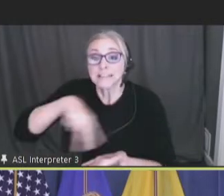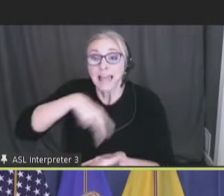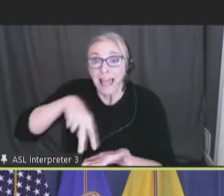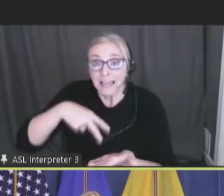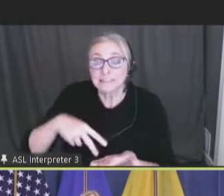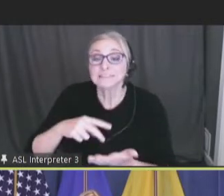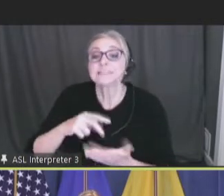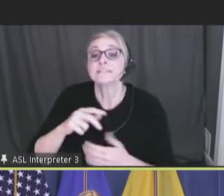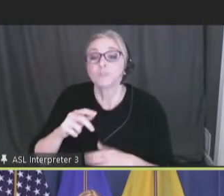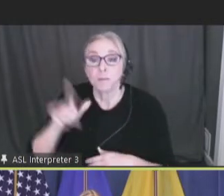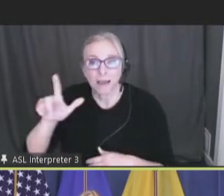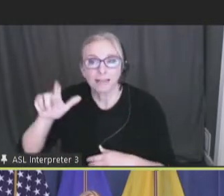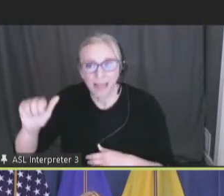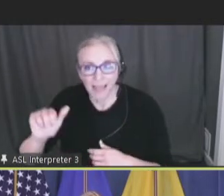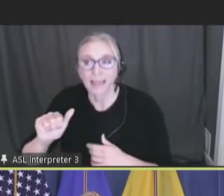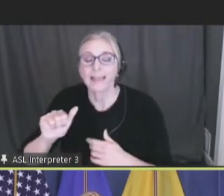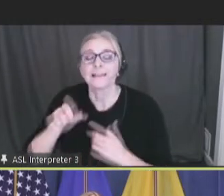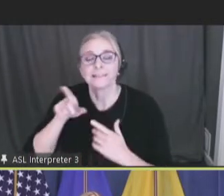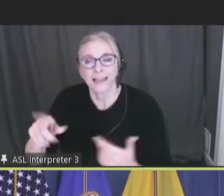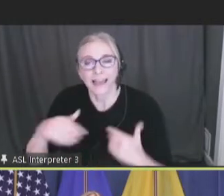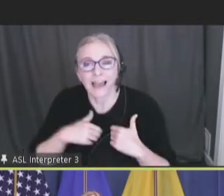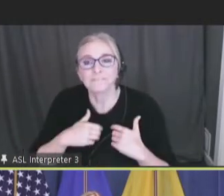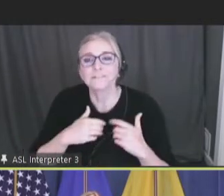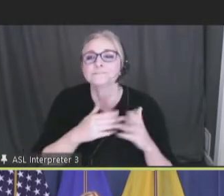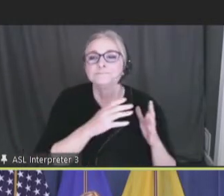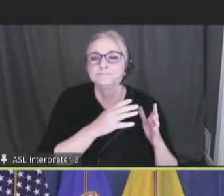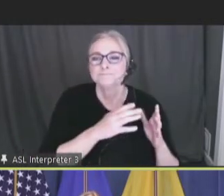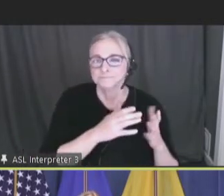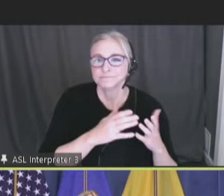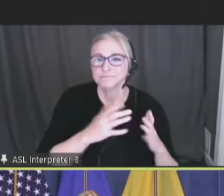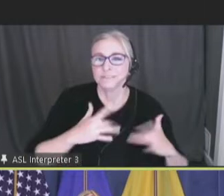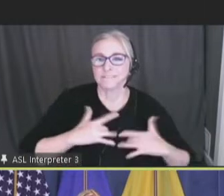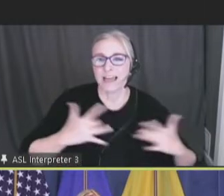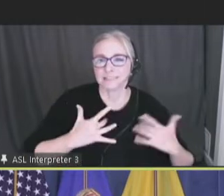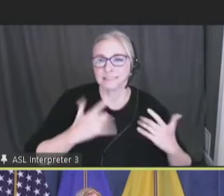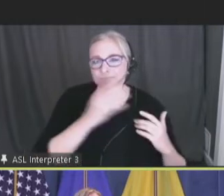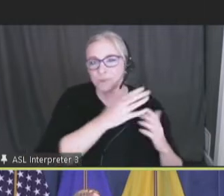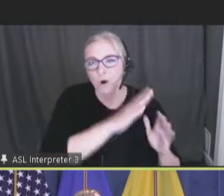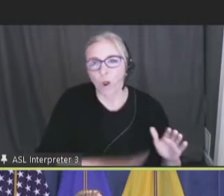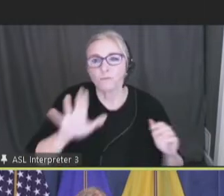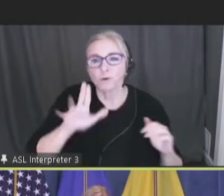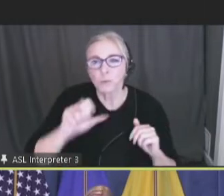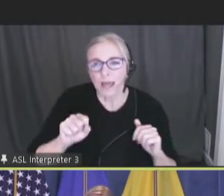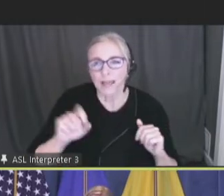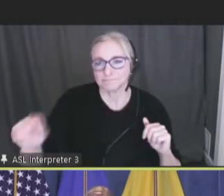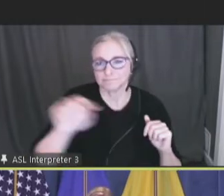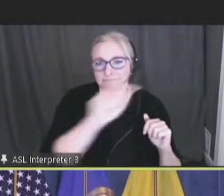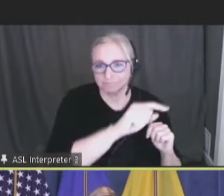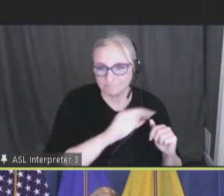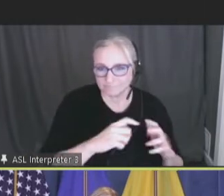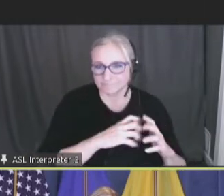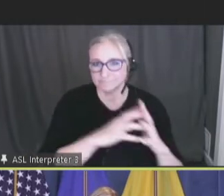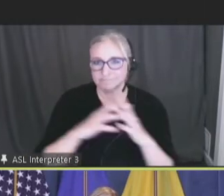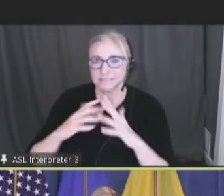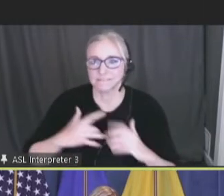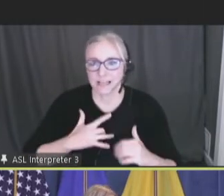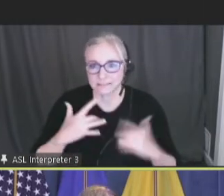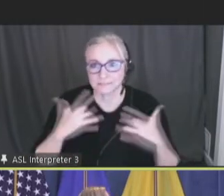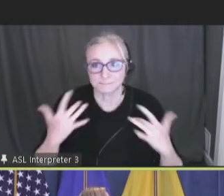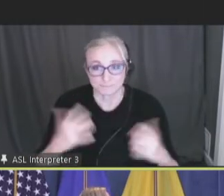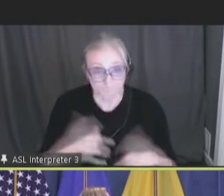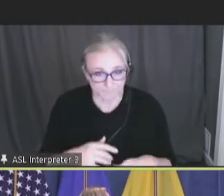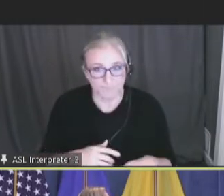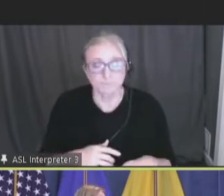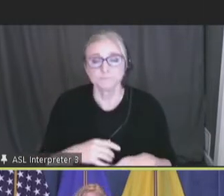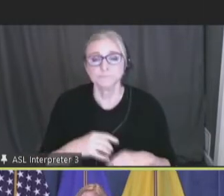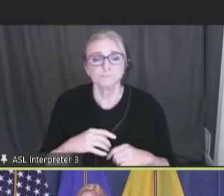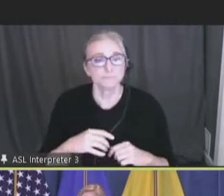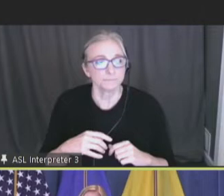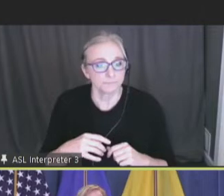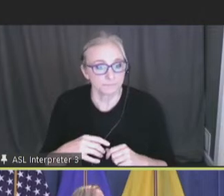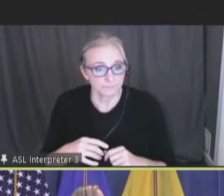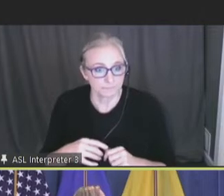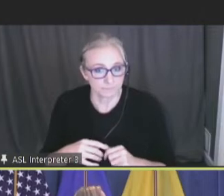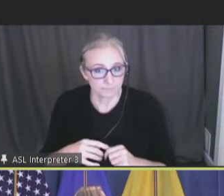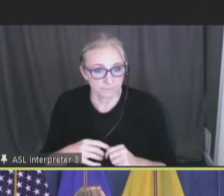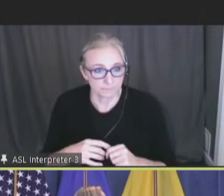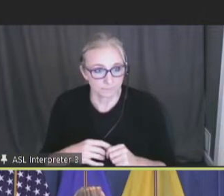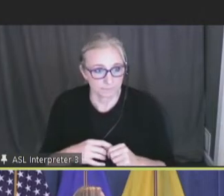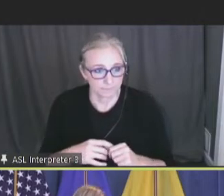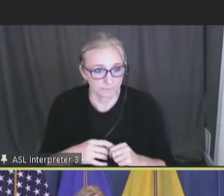out of LA that had held a series of vaccination events across the country. So -- All right.